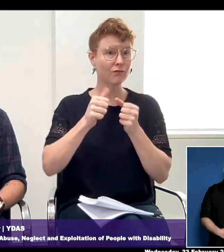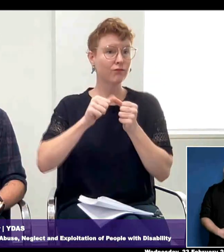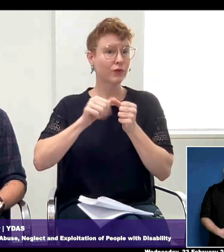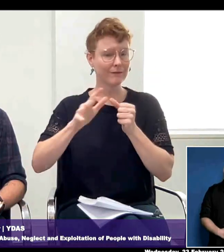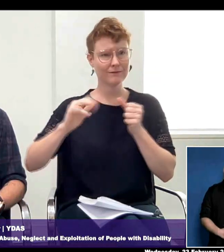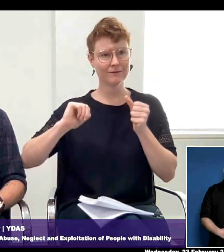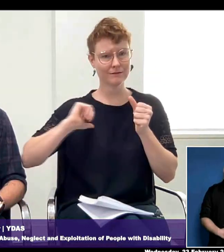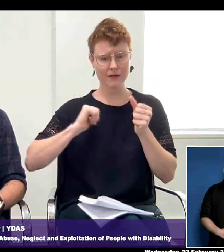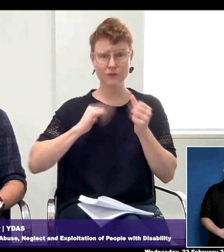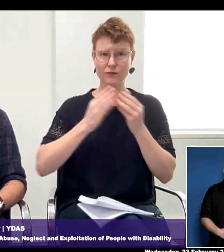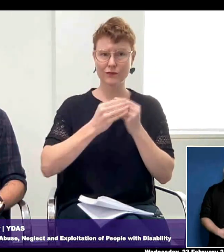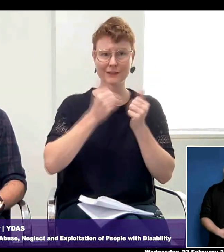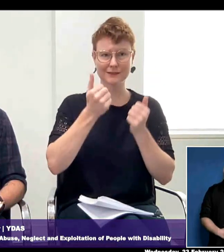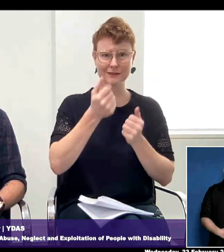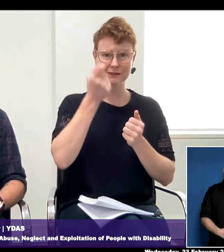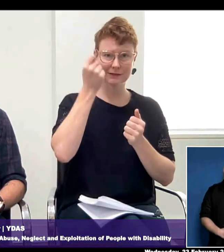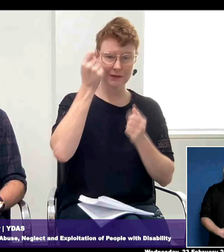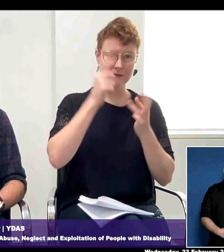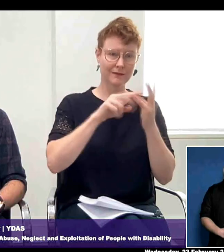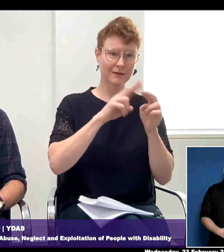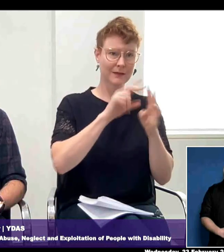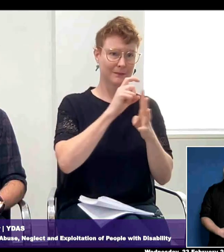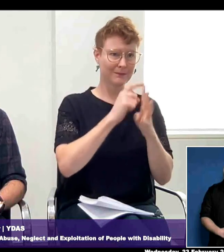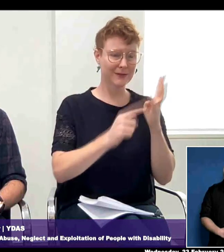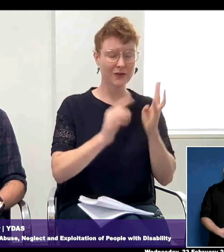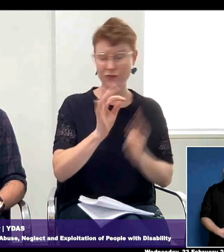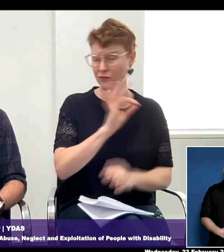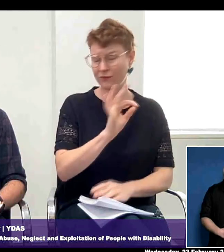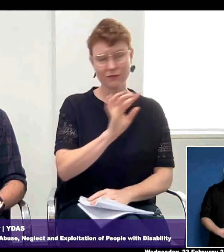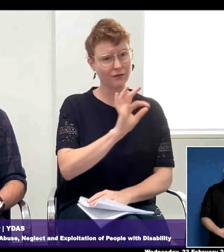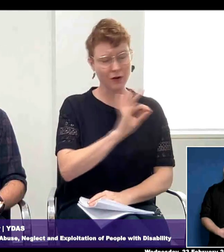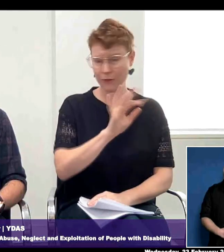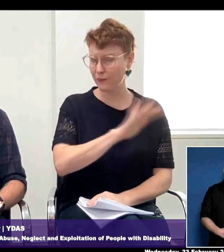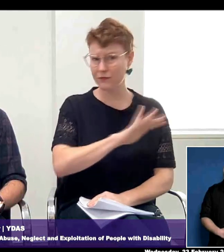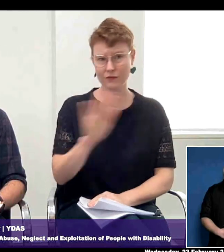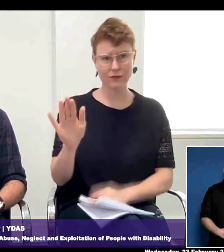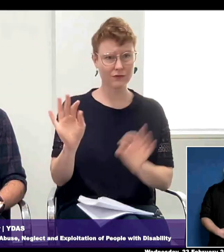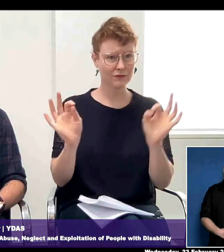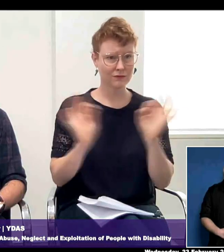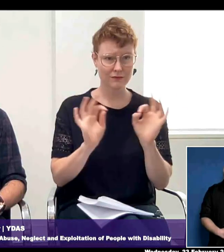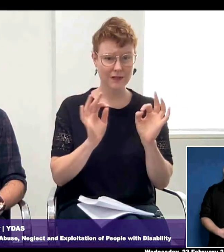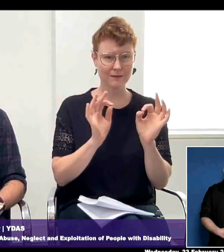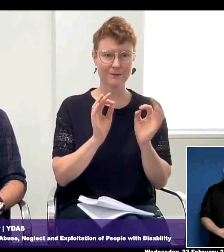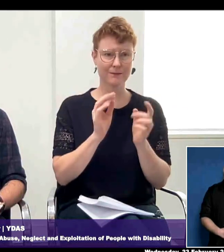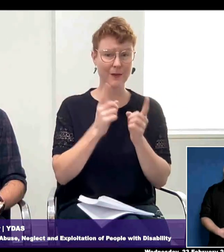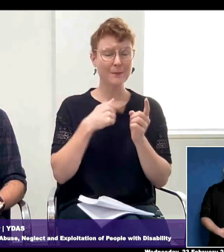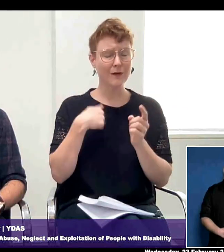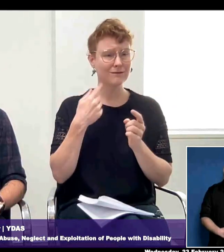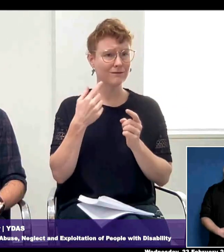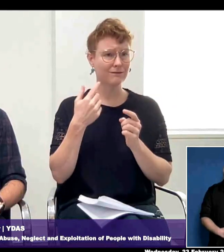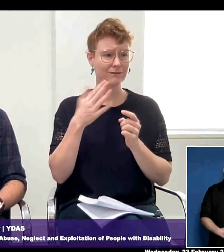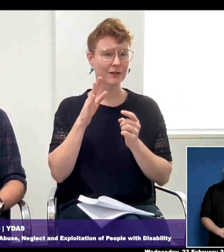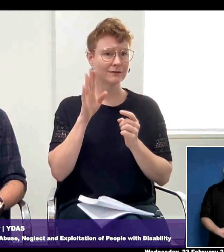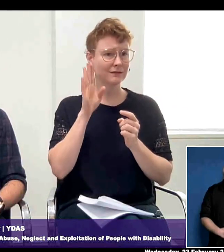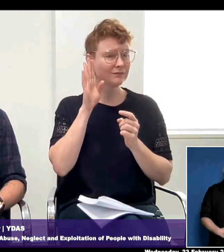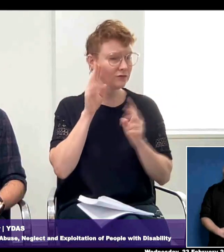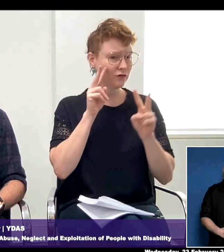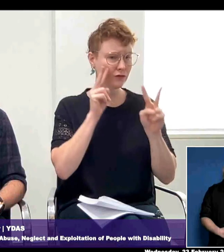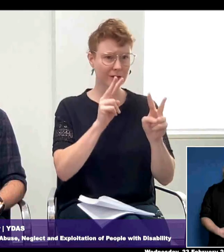They need disability awareness and there are some fantastic staff members out there, and some of them are disabled but not all of them.